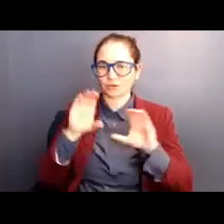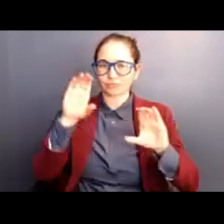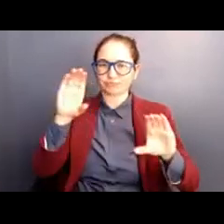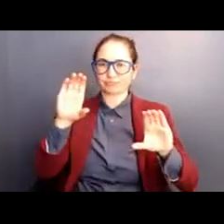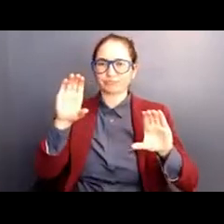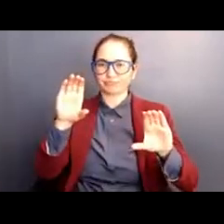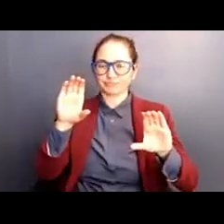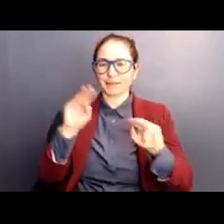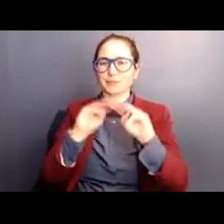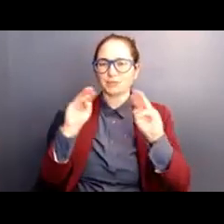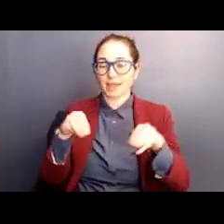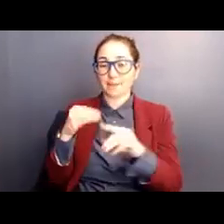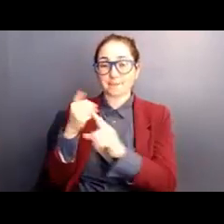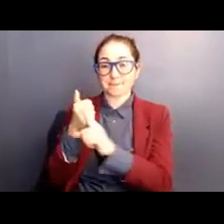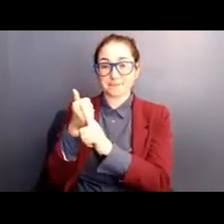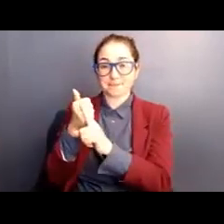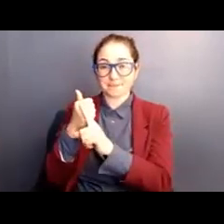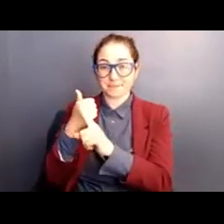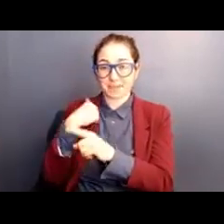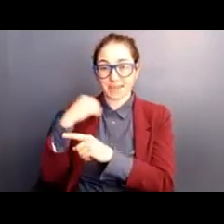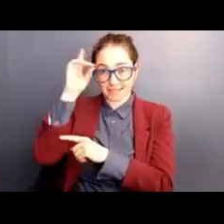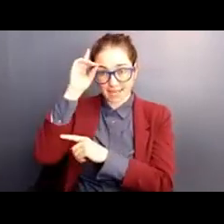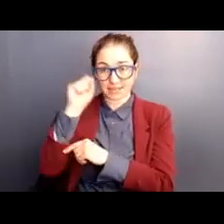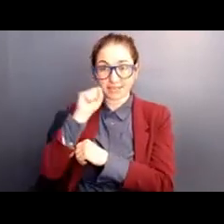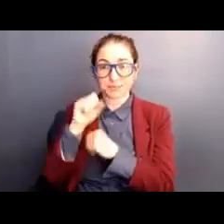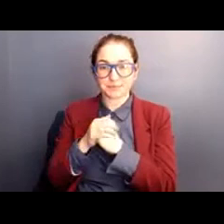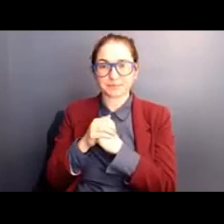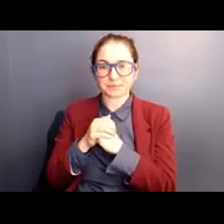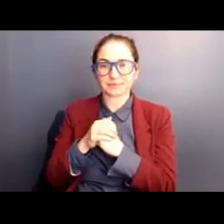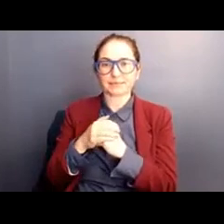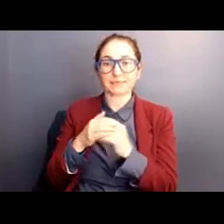Travis has Down Syndrome and he and I love to go to museum and theater